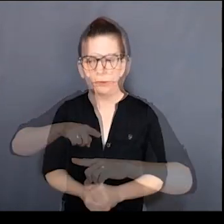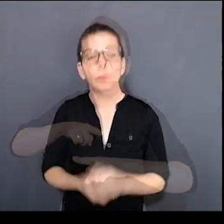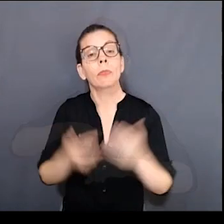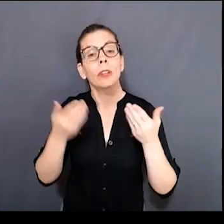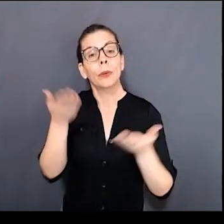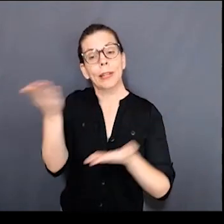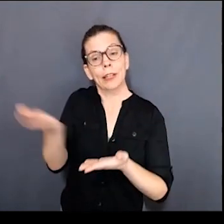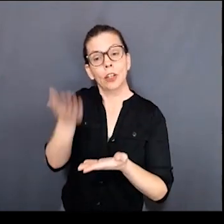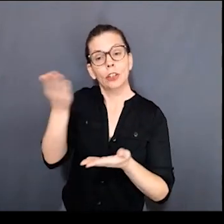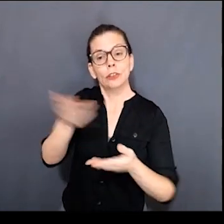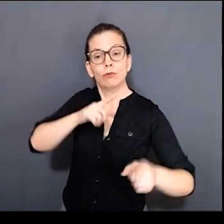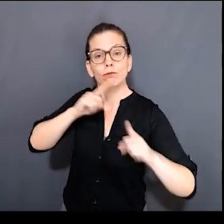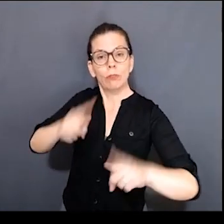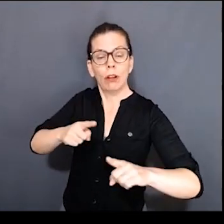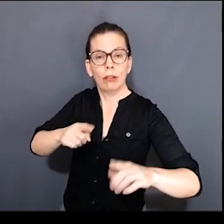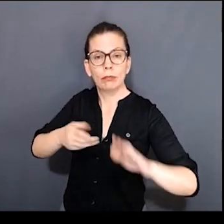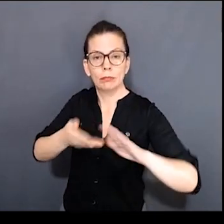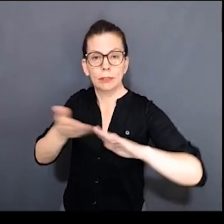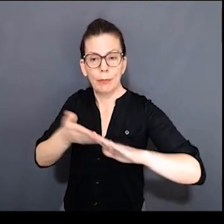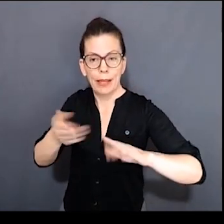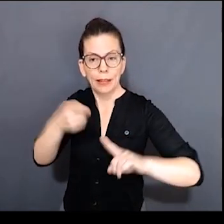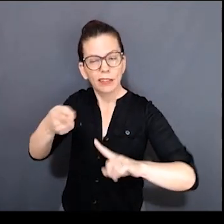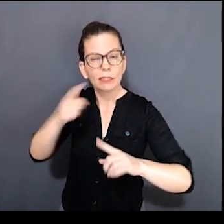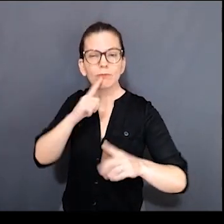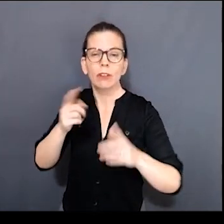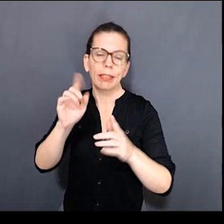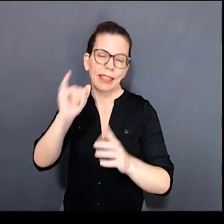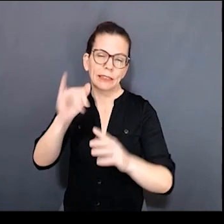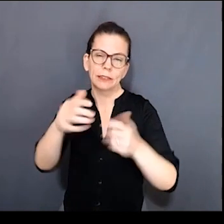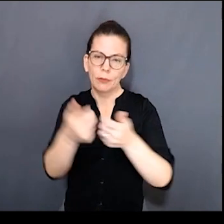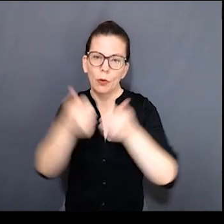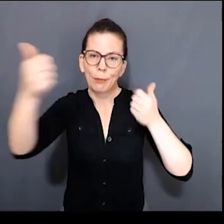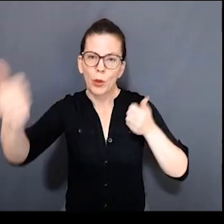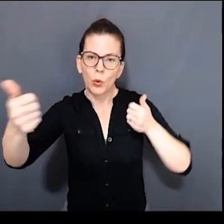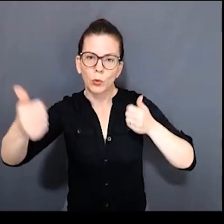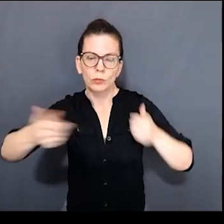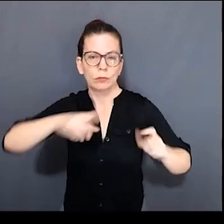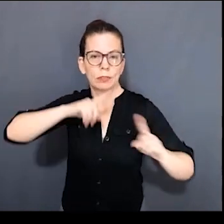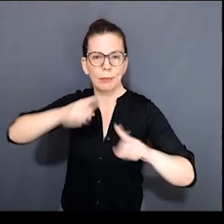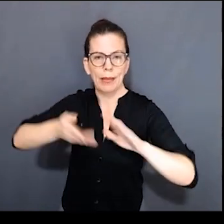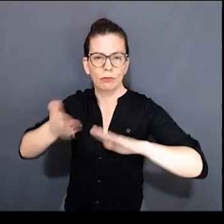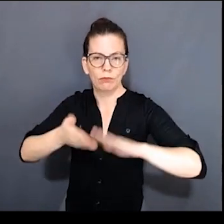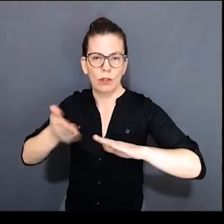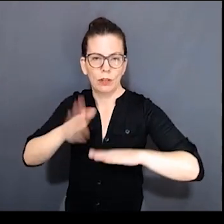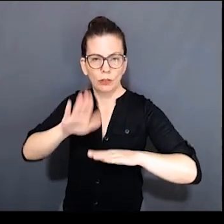so you can go here to run a command, which is basically remotely run commands on your instance.